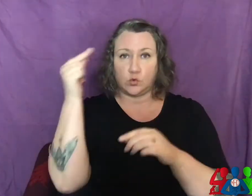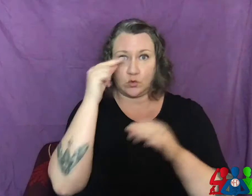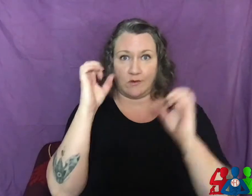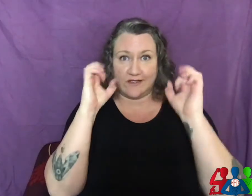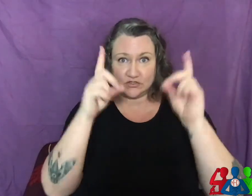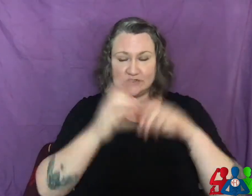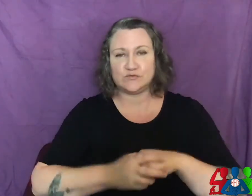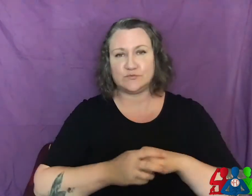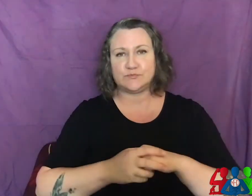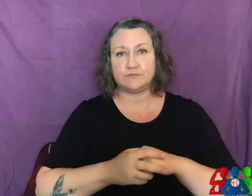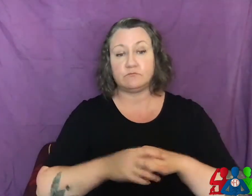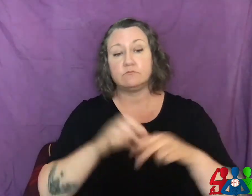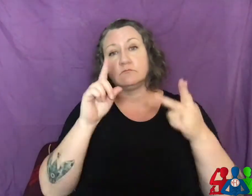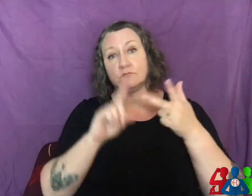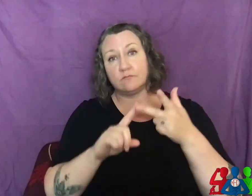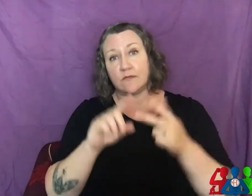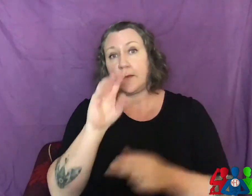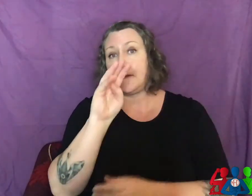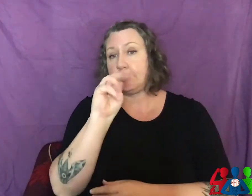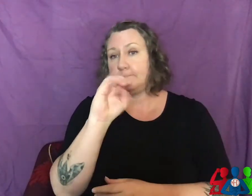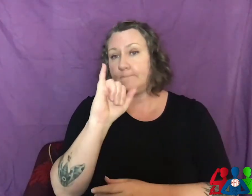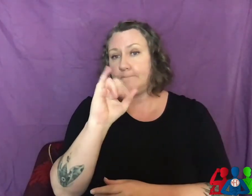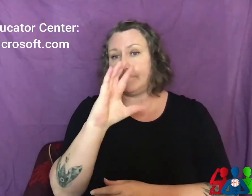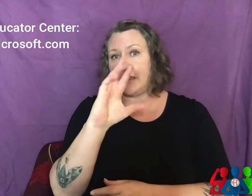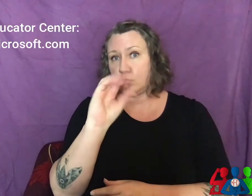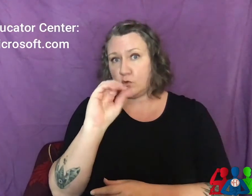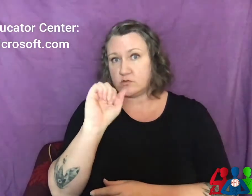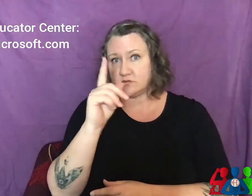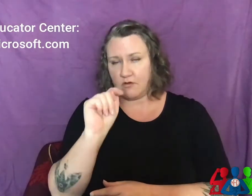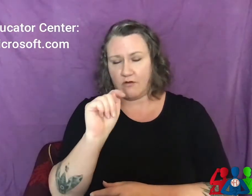on. You can also become certified in Google education products through those